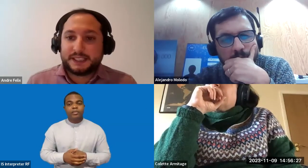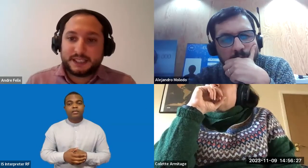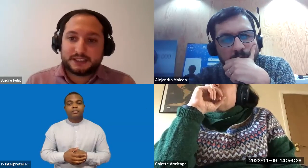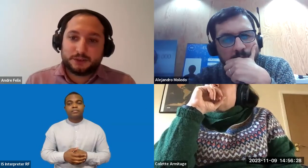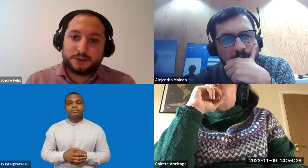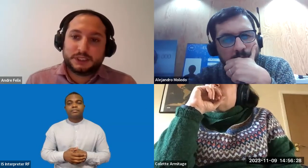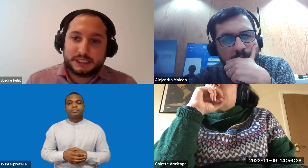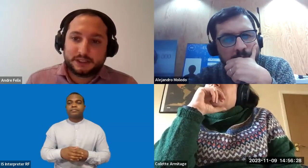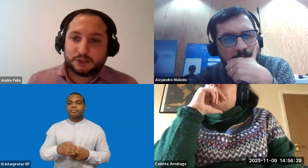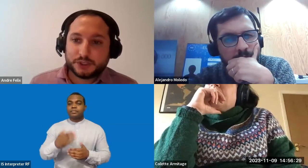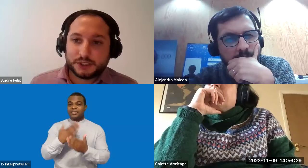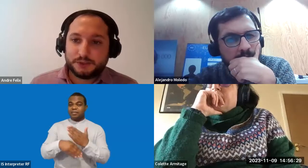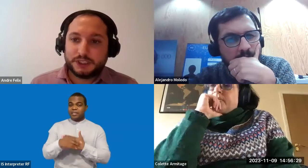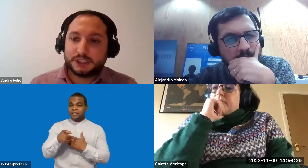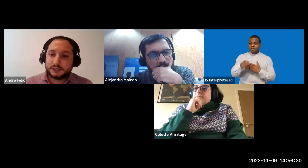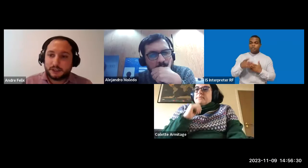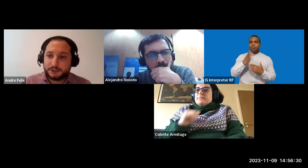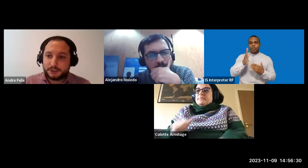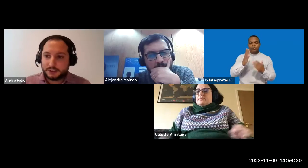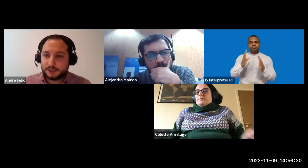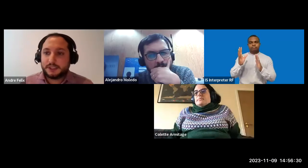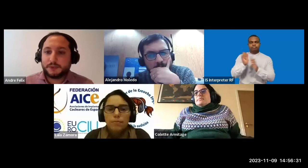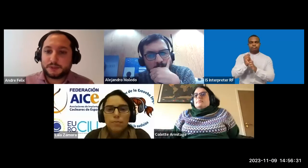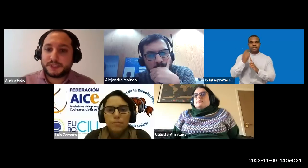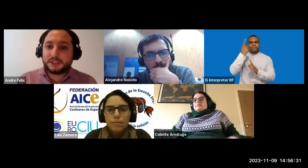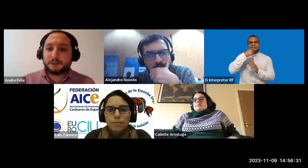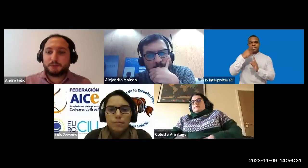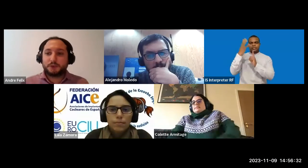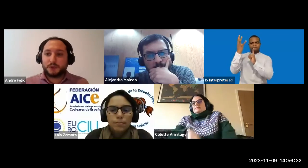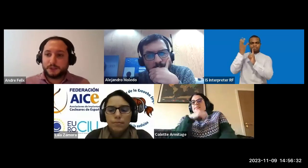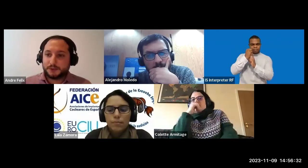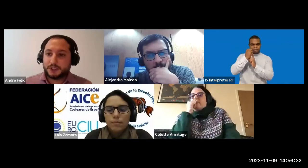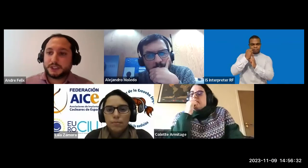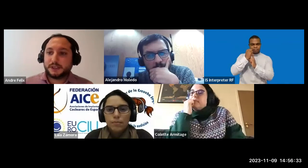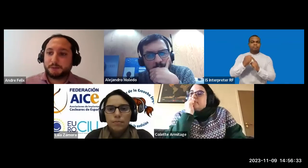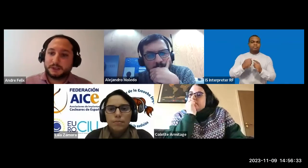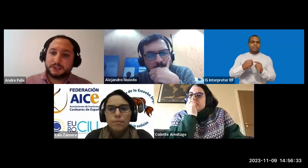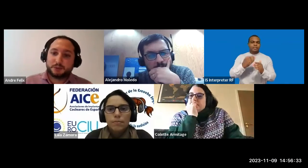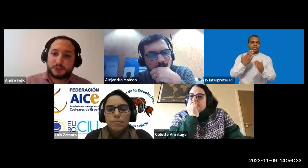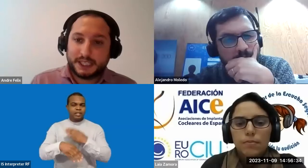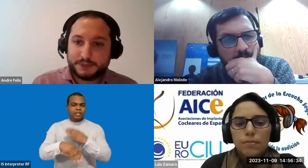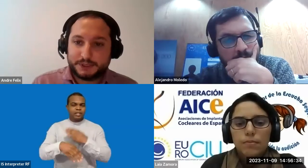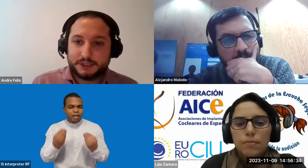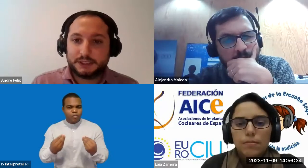But it excludes social services and allowances. Then we explained that EU countries will need to adapt